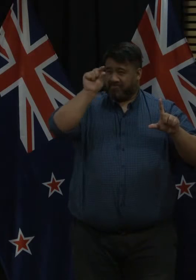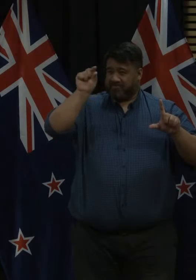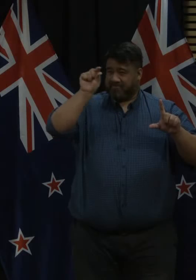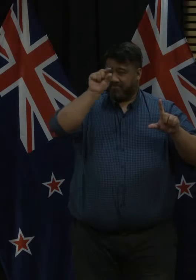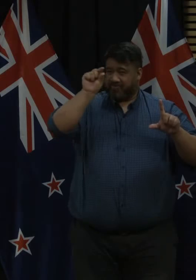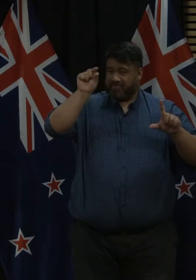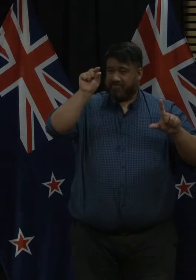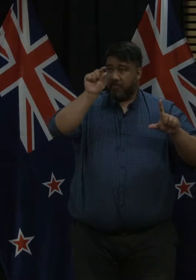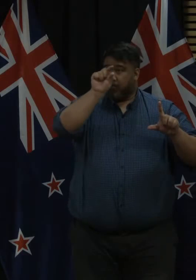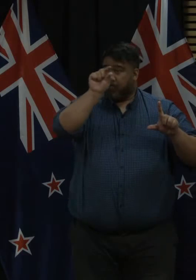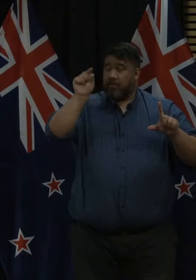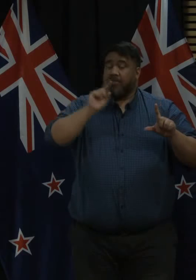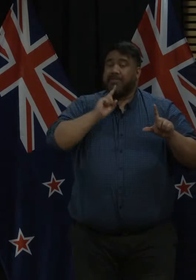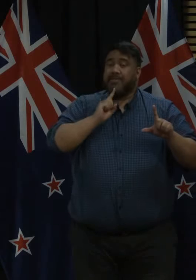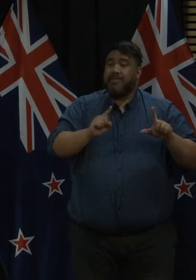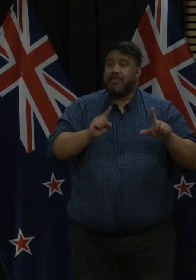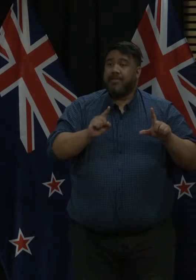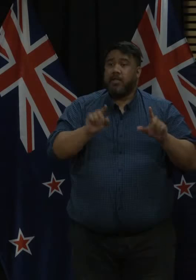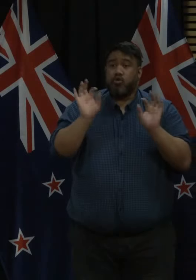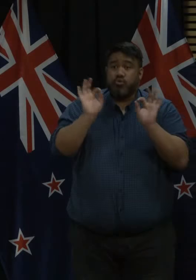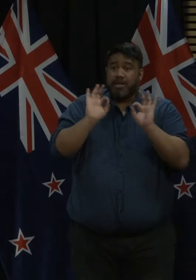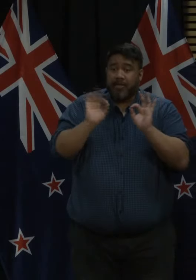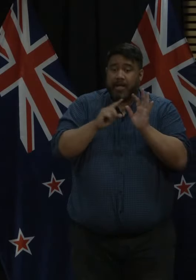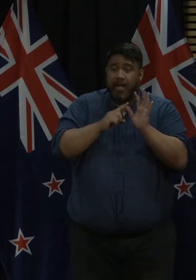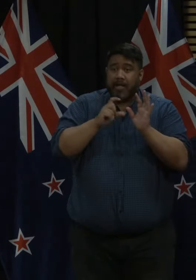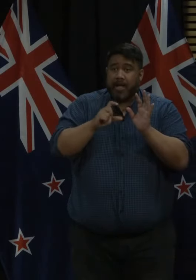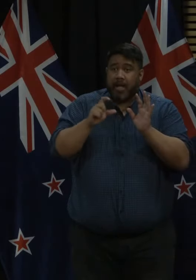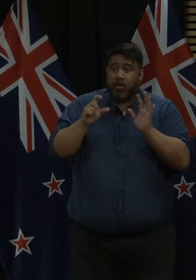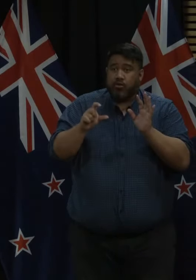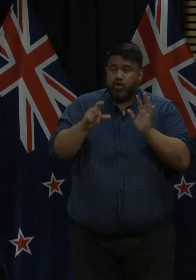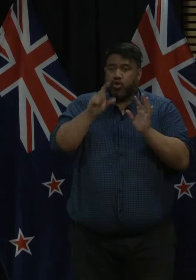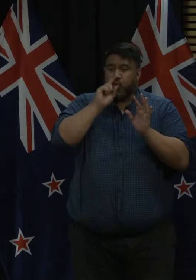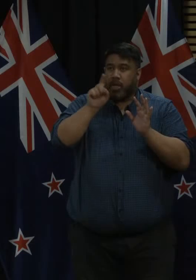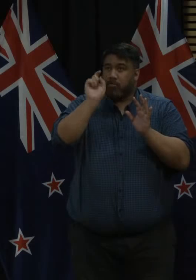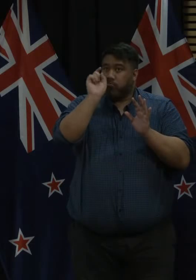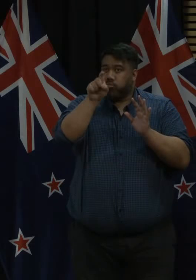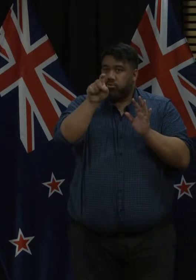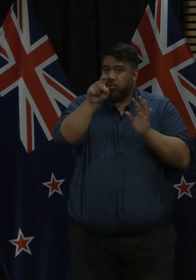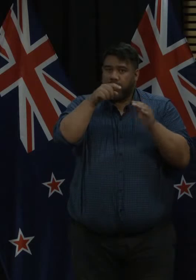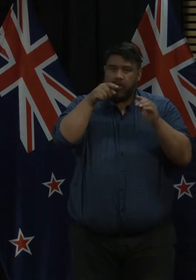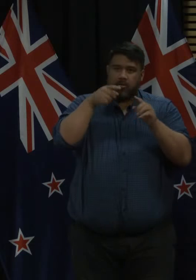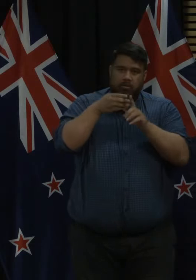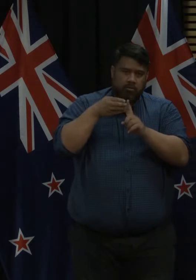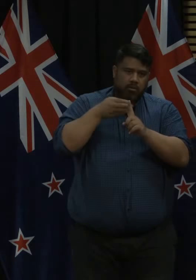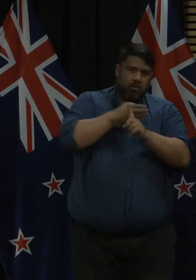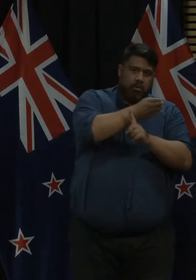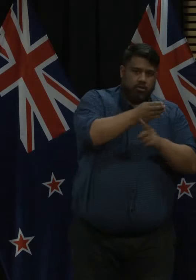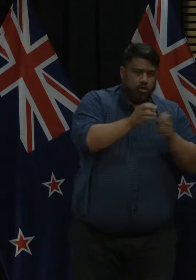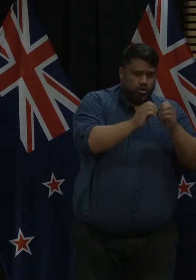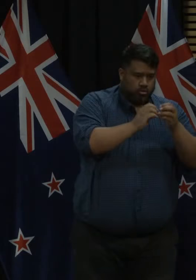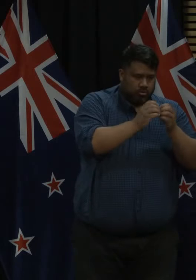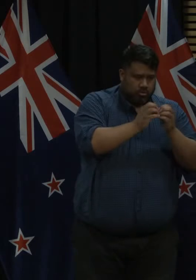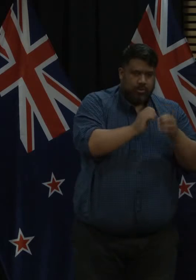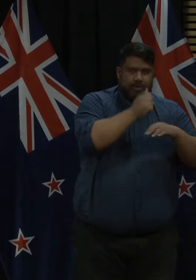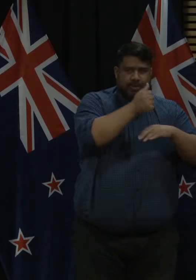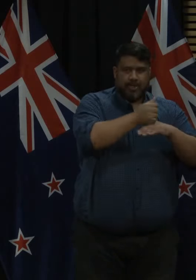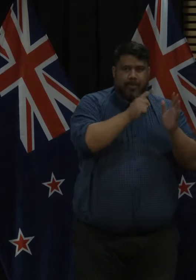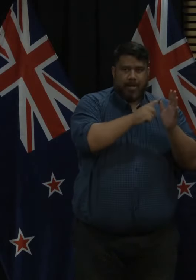is formally released, and up